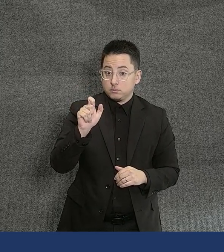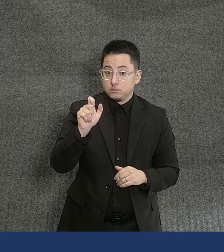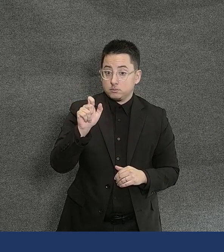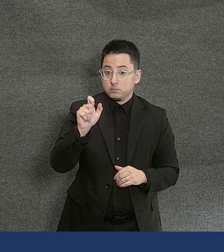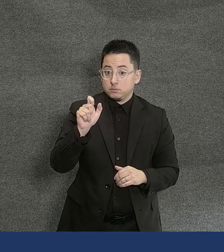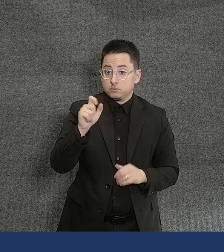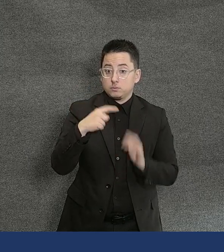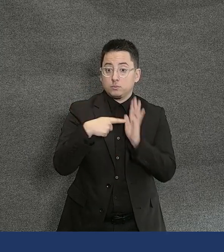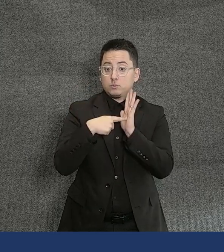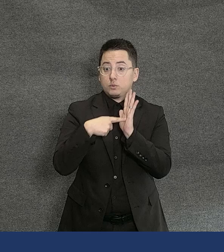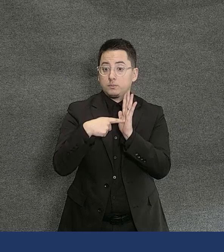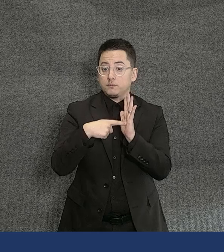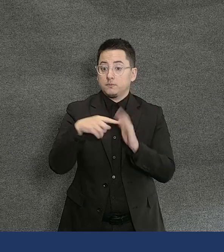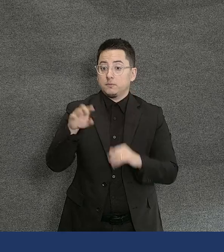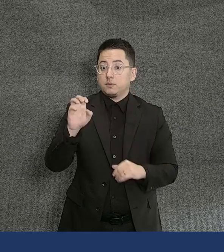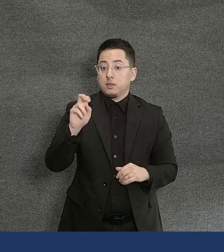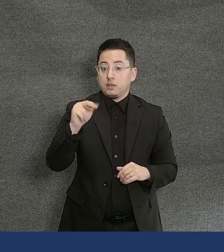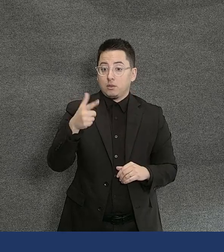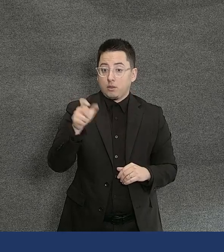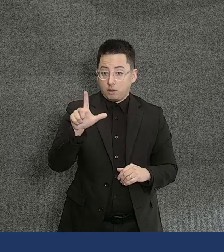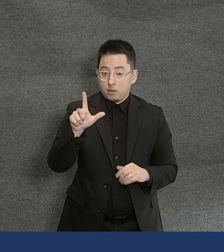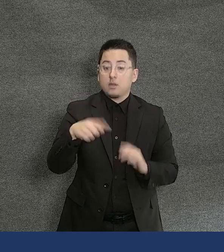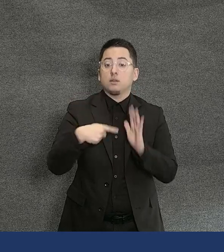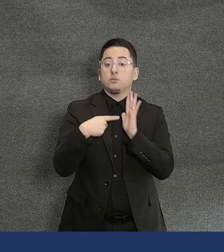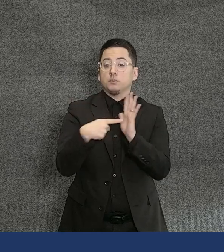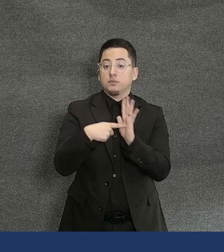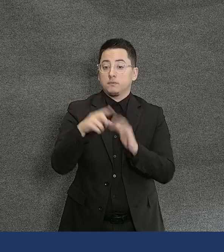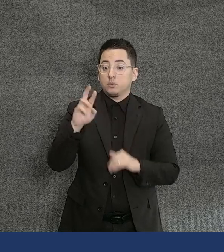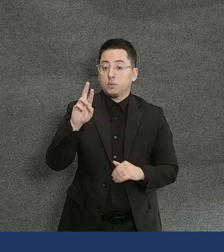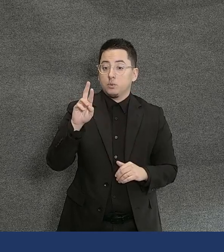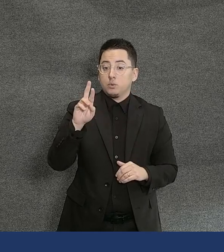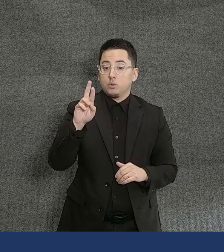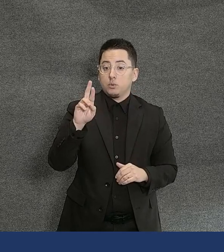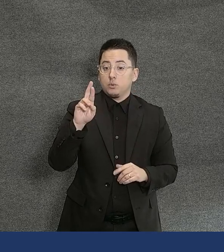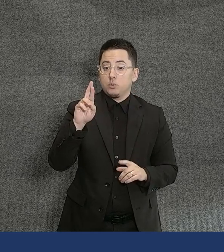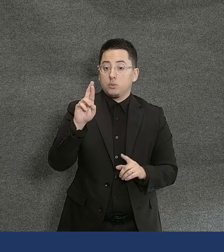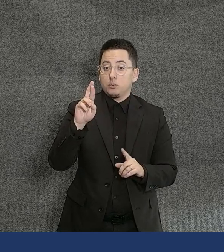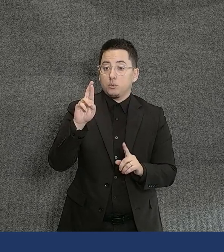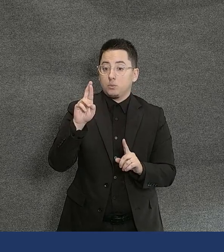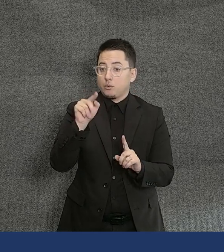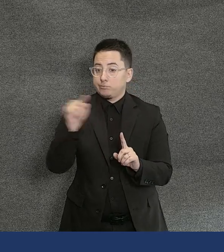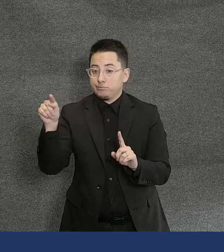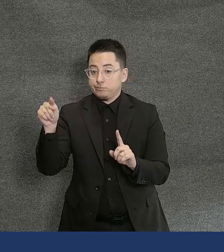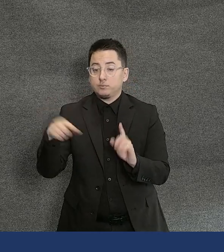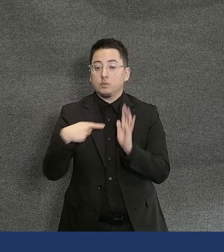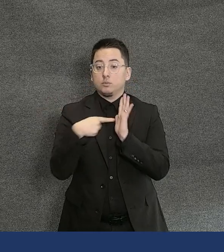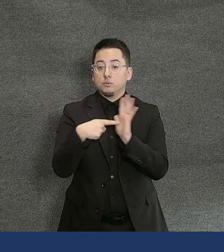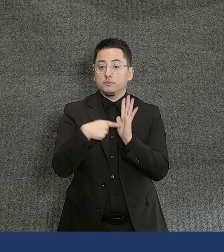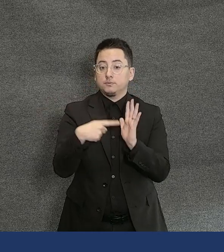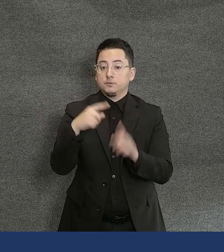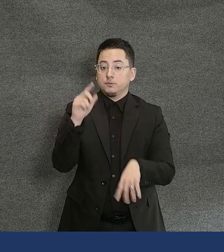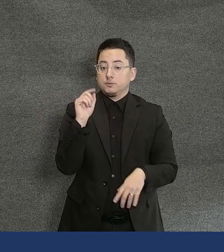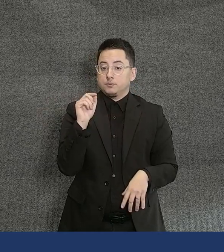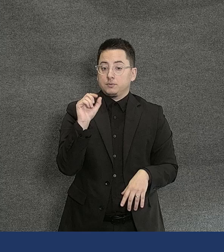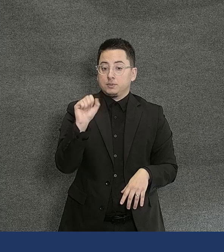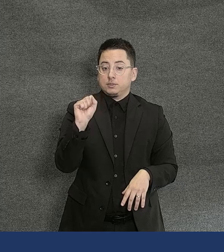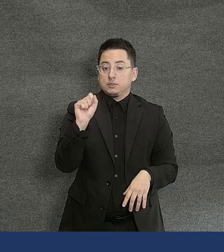Stier or-- and I have all of our Democratic colleagues support and they have committed to voting it out of committee.